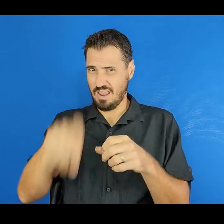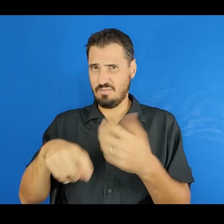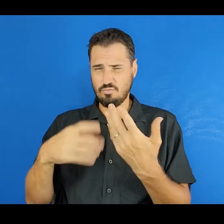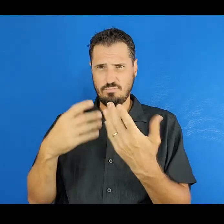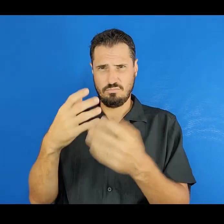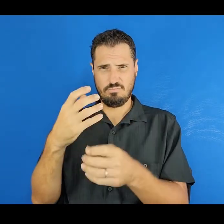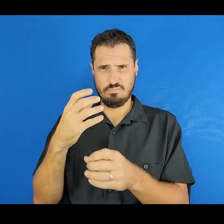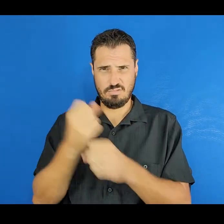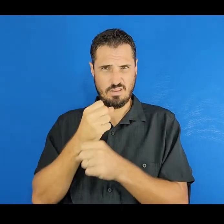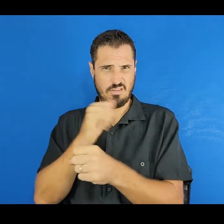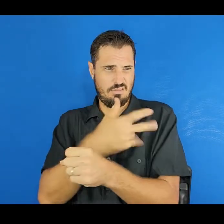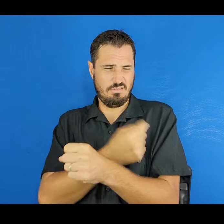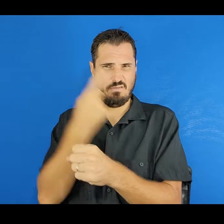Thanks Mike.